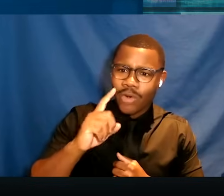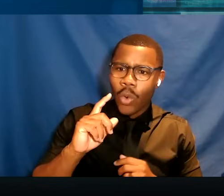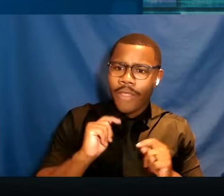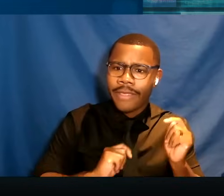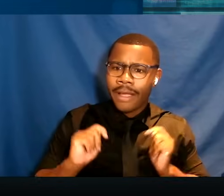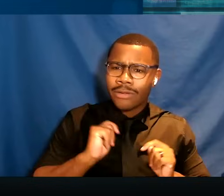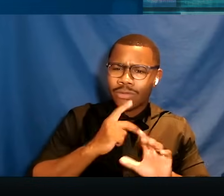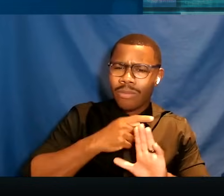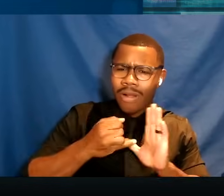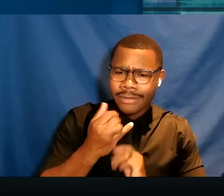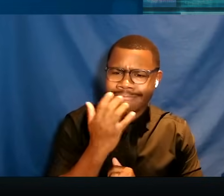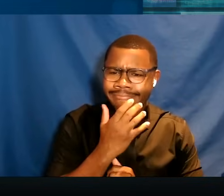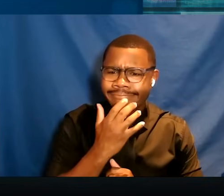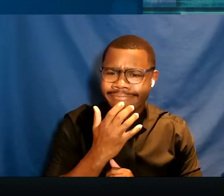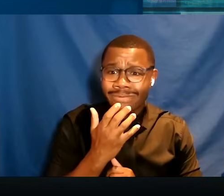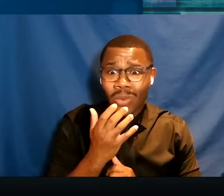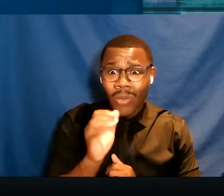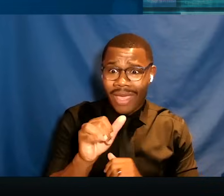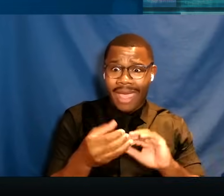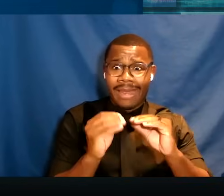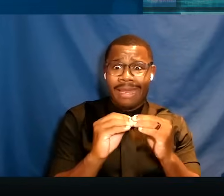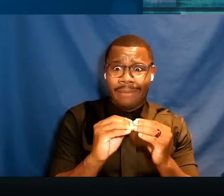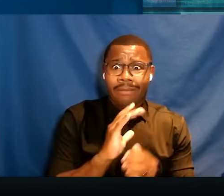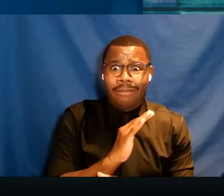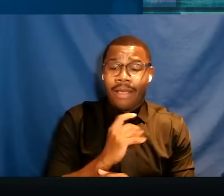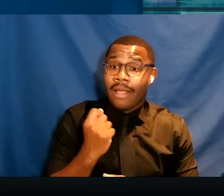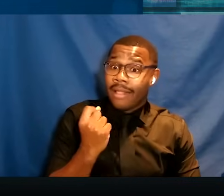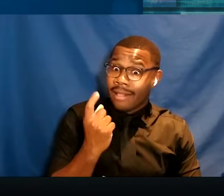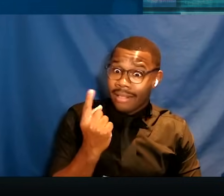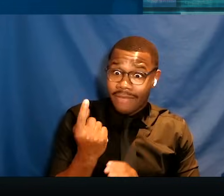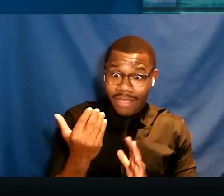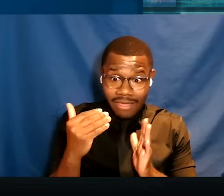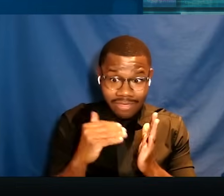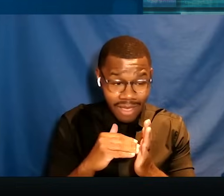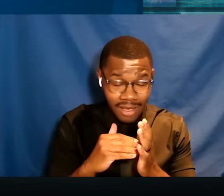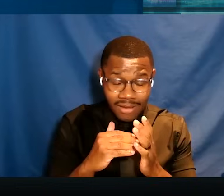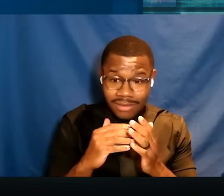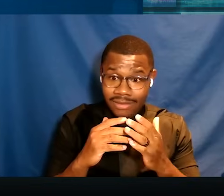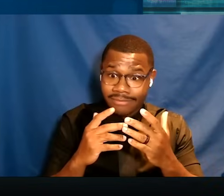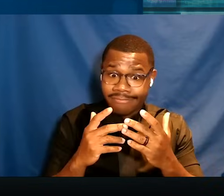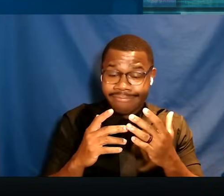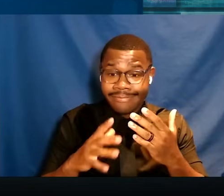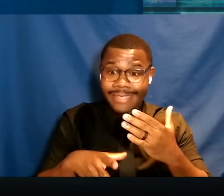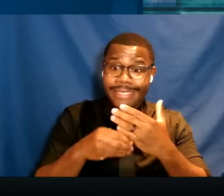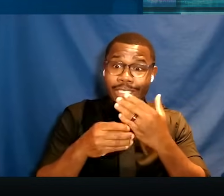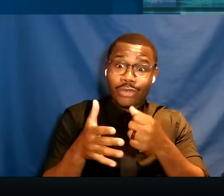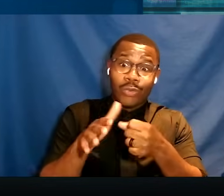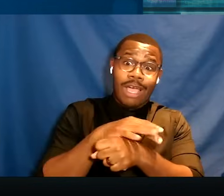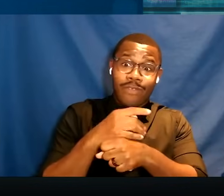And so it is a huge number, and that 11,000, that almost 11,000 additional covered workdays that's per year in this contract.